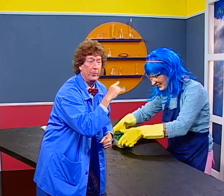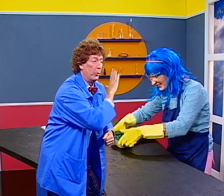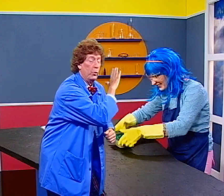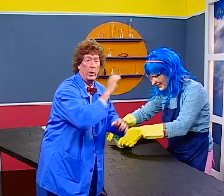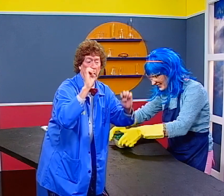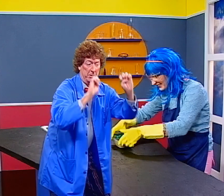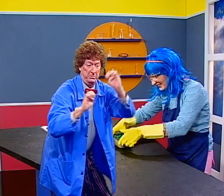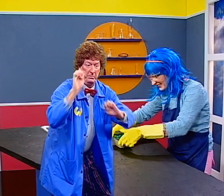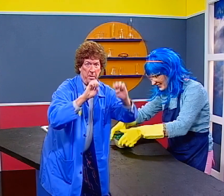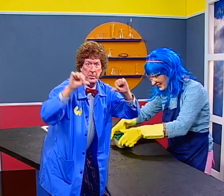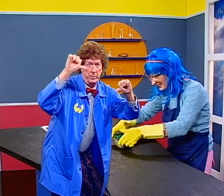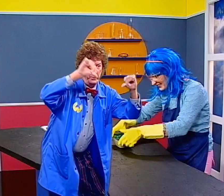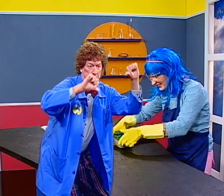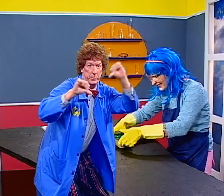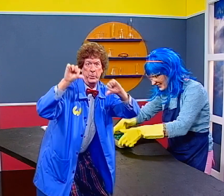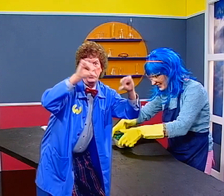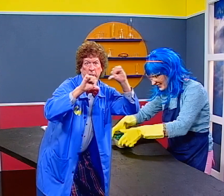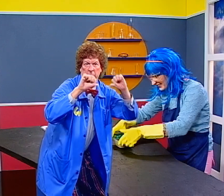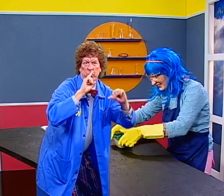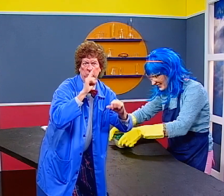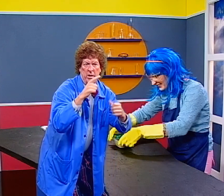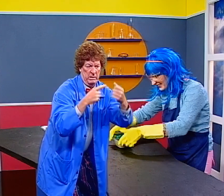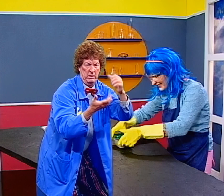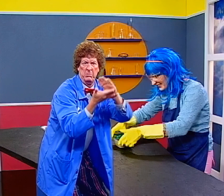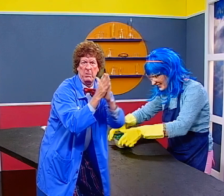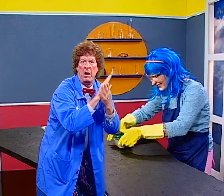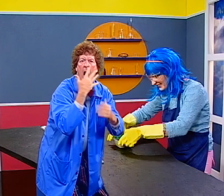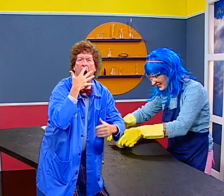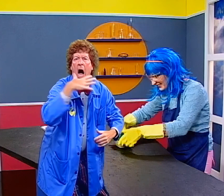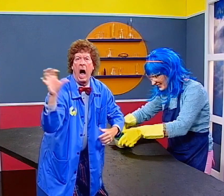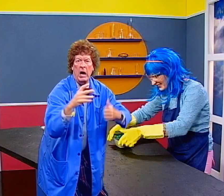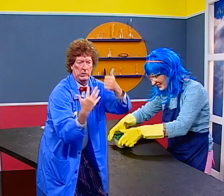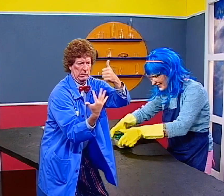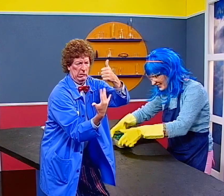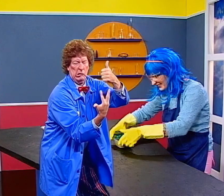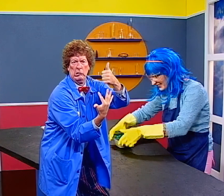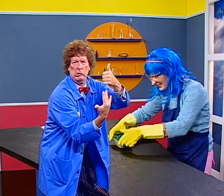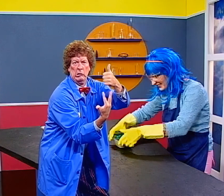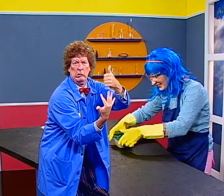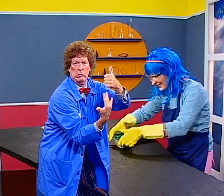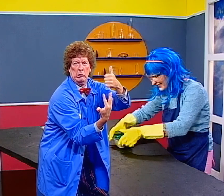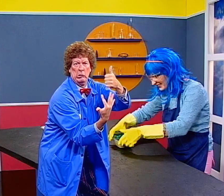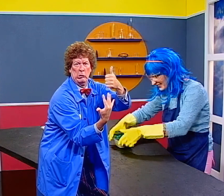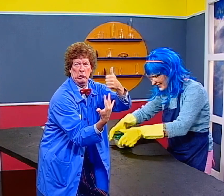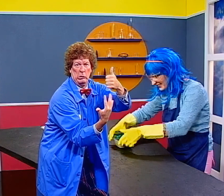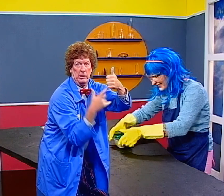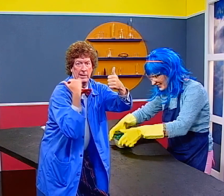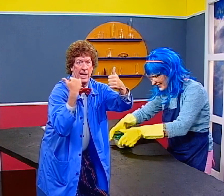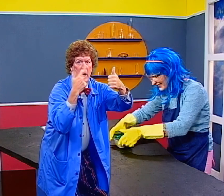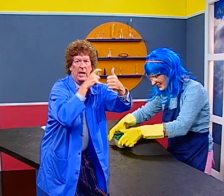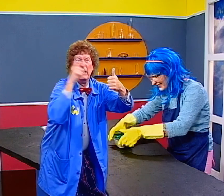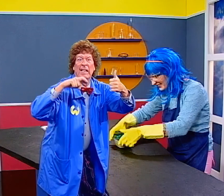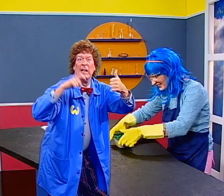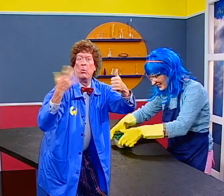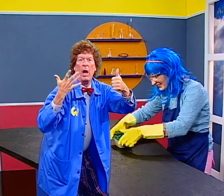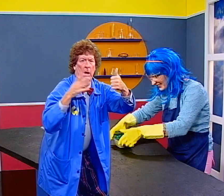HER EXPERIMENT IS REALLY HOT BECAUSE IT'S BEEN BOILING.